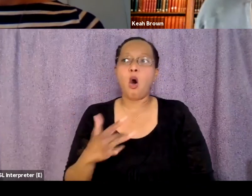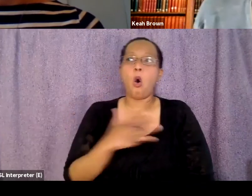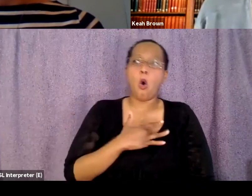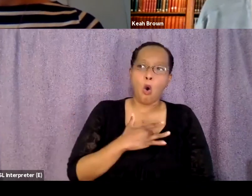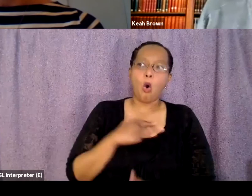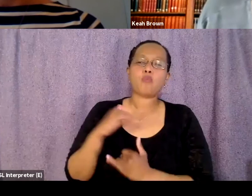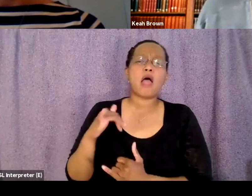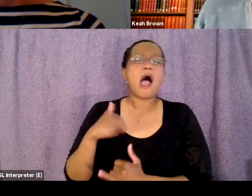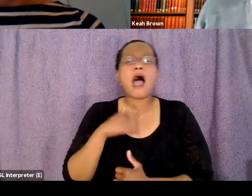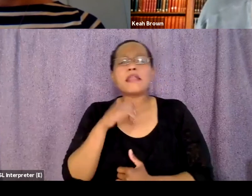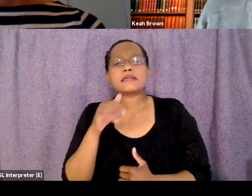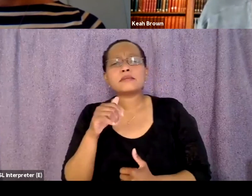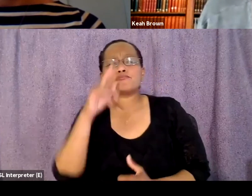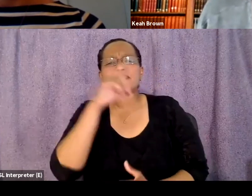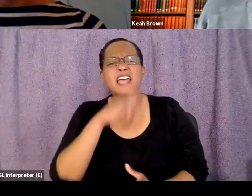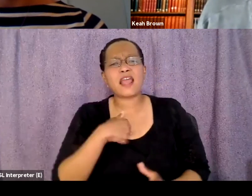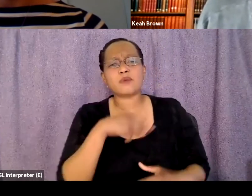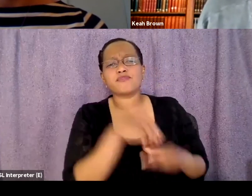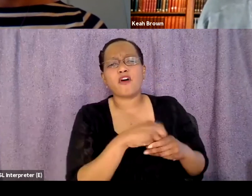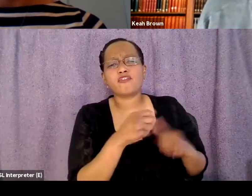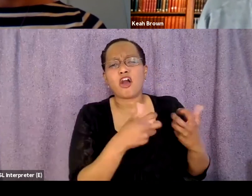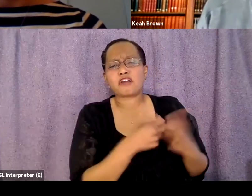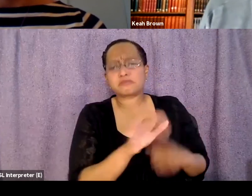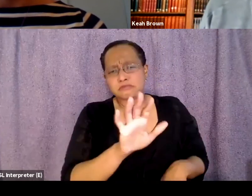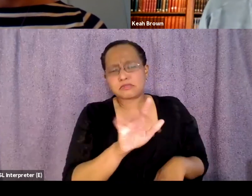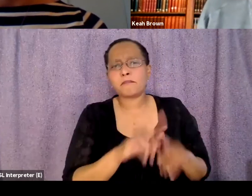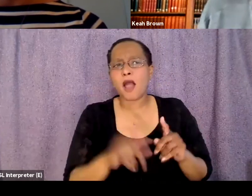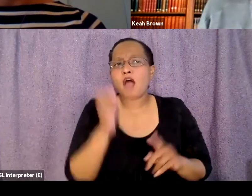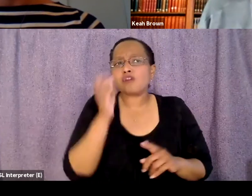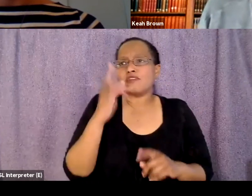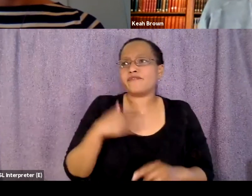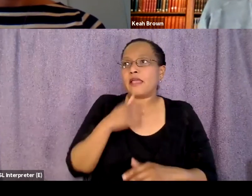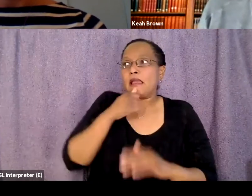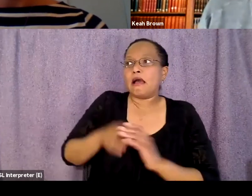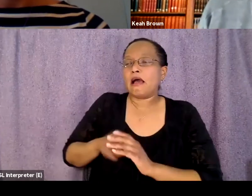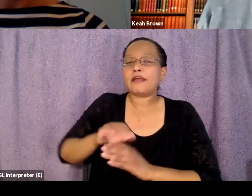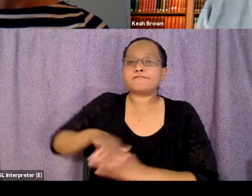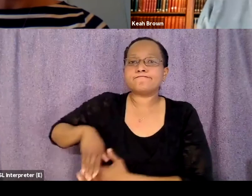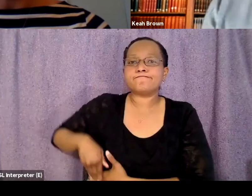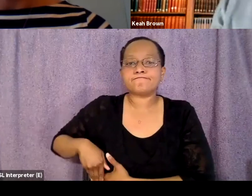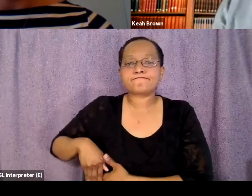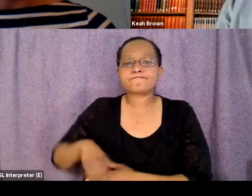Keah Brown: But I understood wanting to hide and tuck that away um I do think, from what